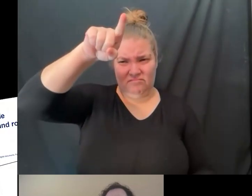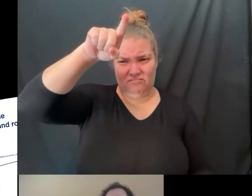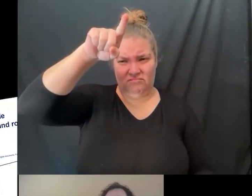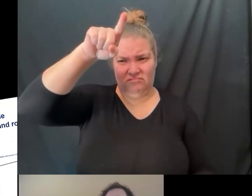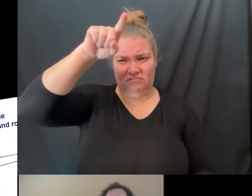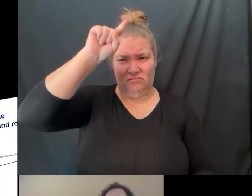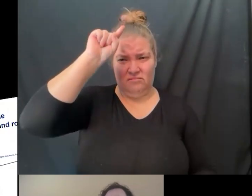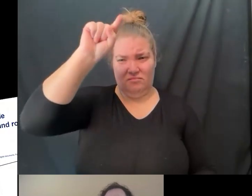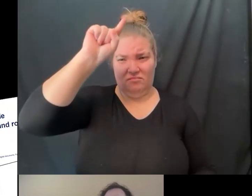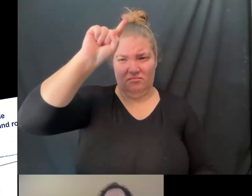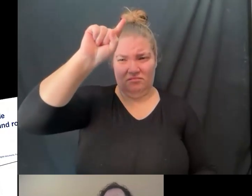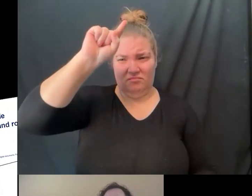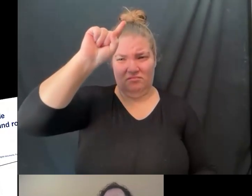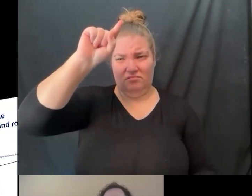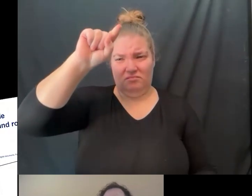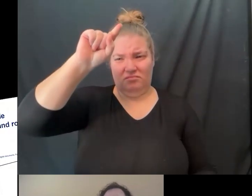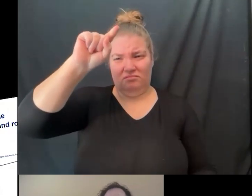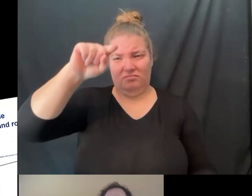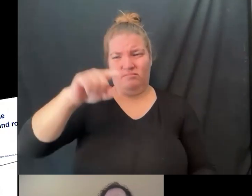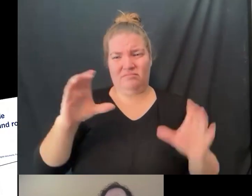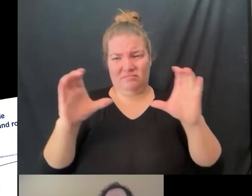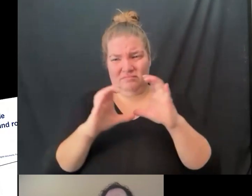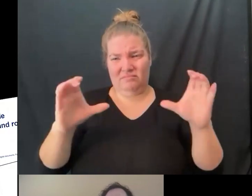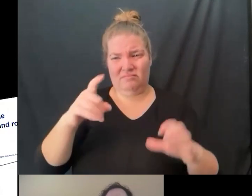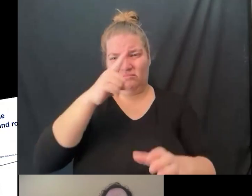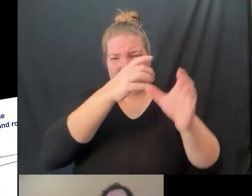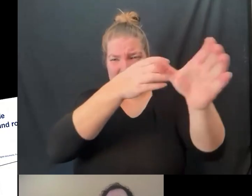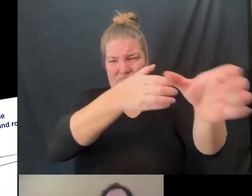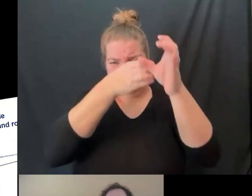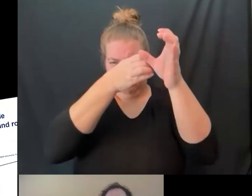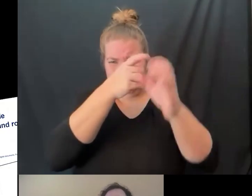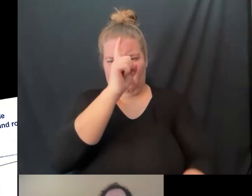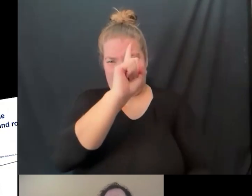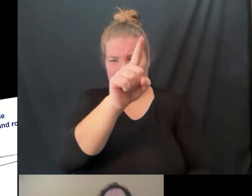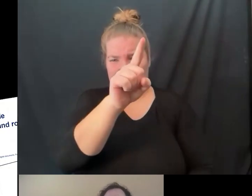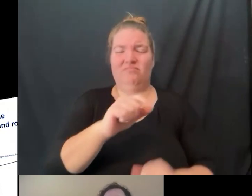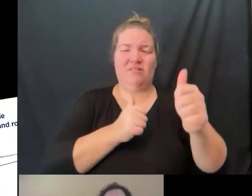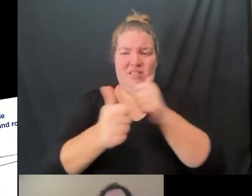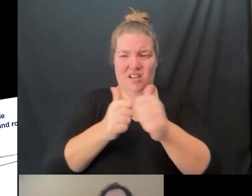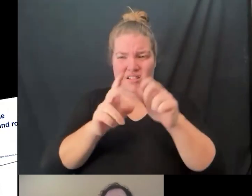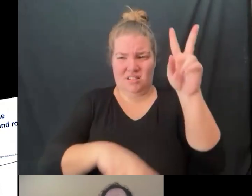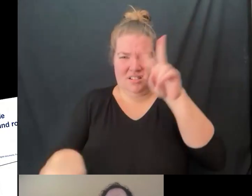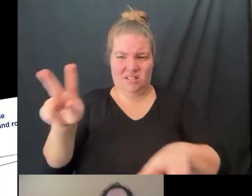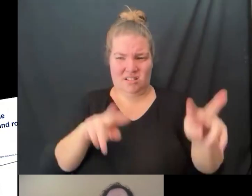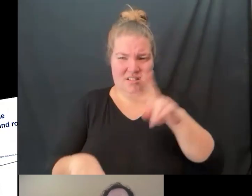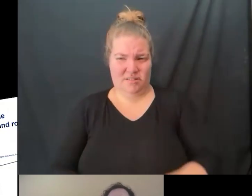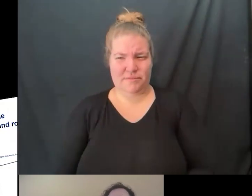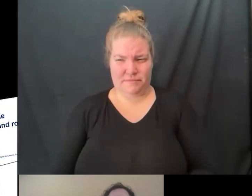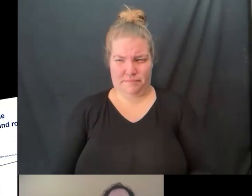certification, because they wouldn't have that certification if they didn't know how to do conformance testing.